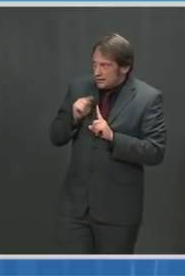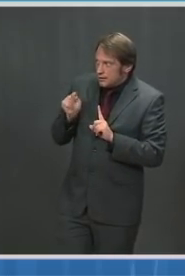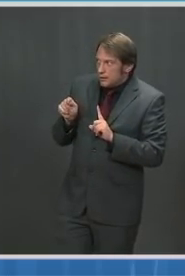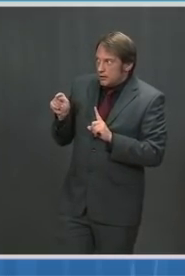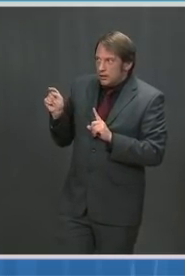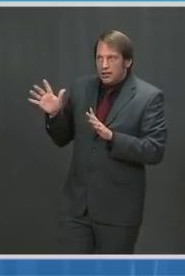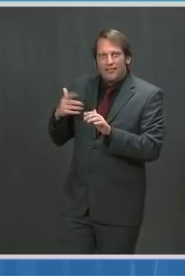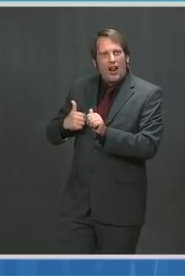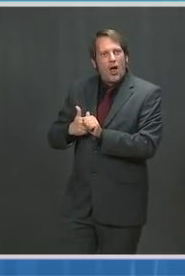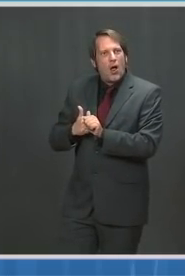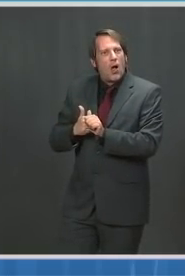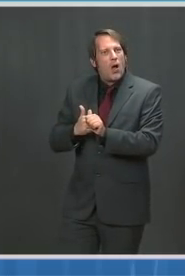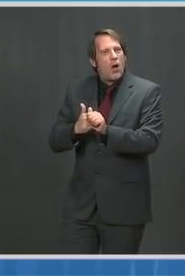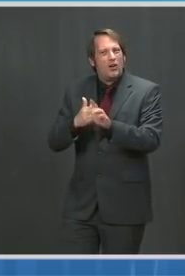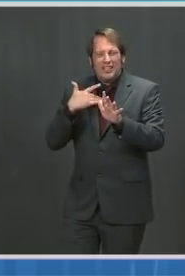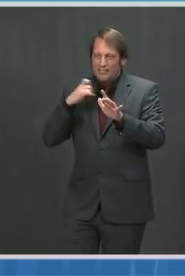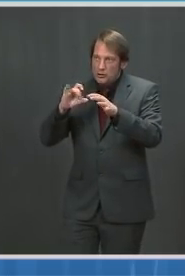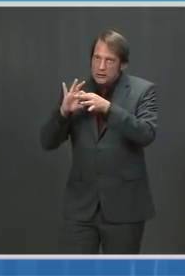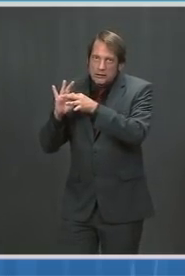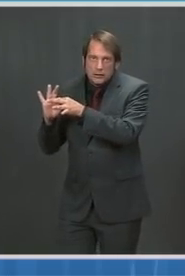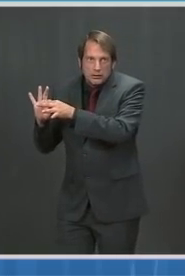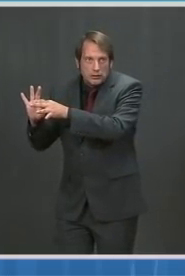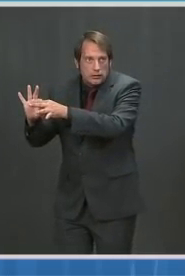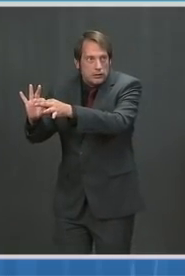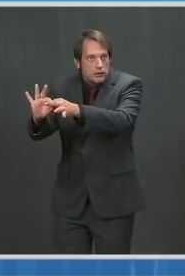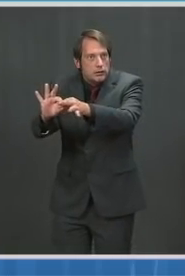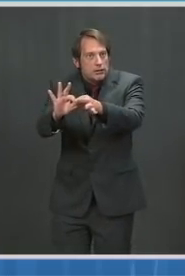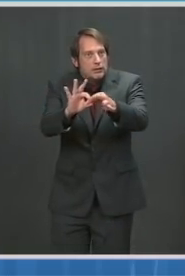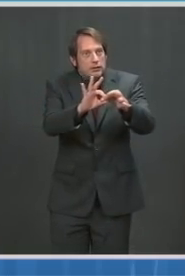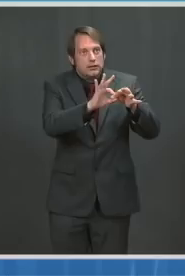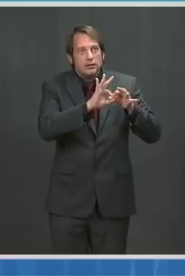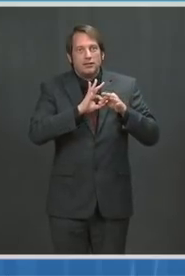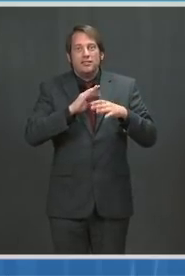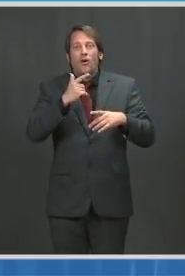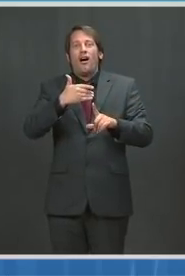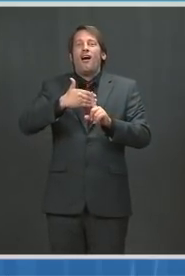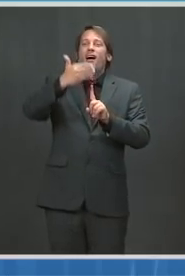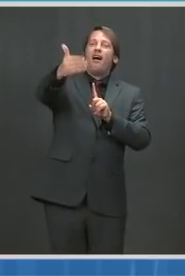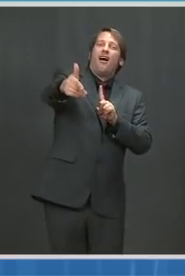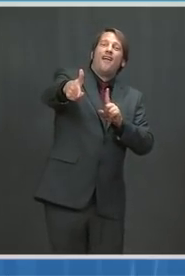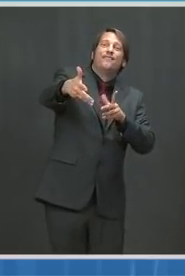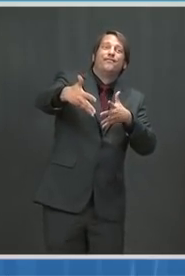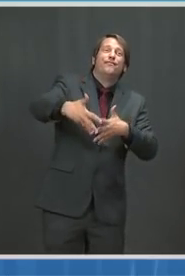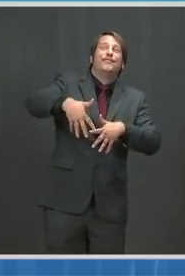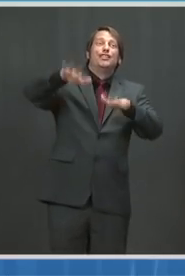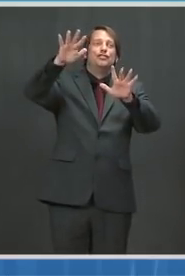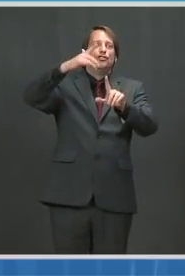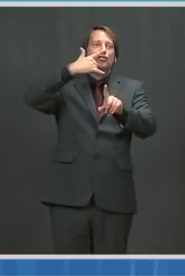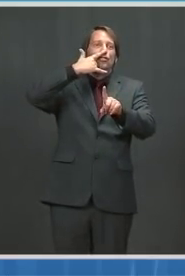You know, as for a quote, unquote "finish line," you know, I'm not sure that that's necessarily the correct metaphor